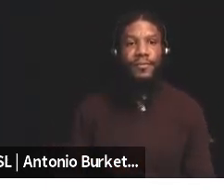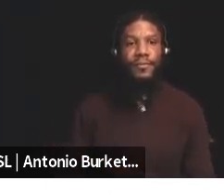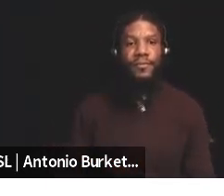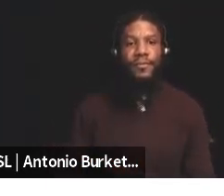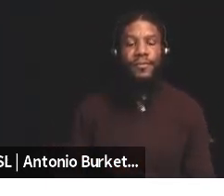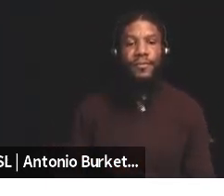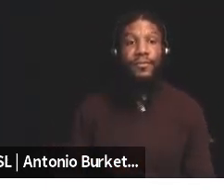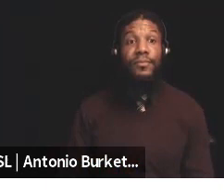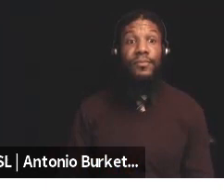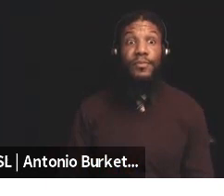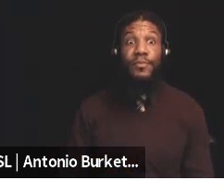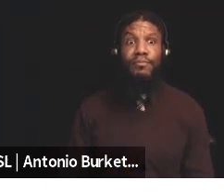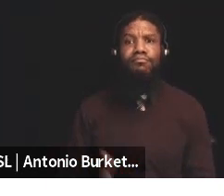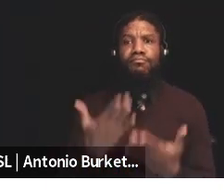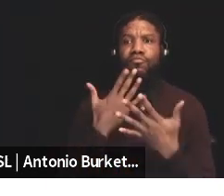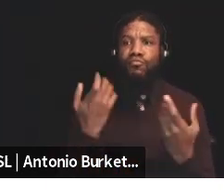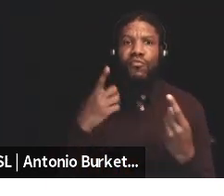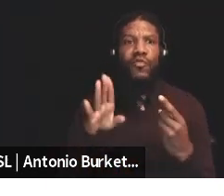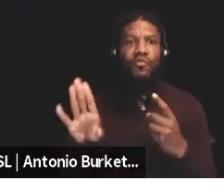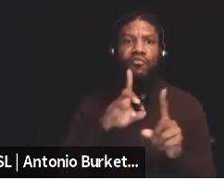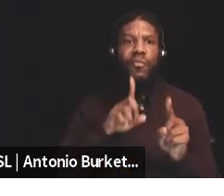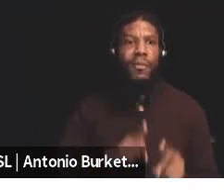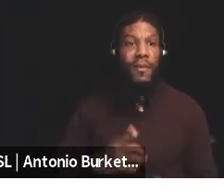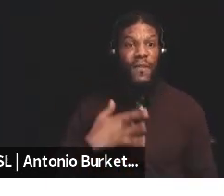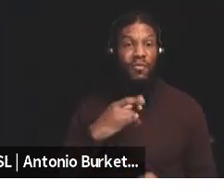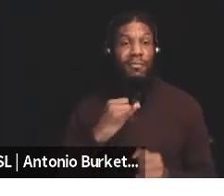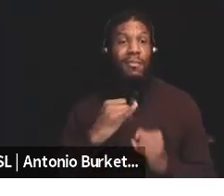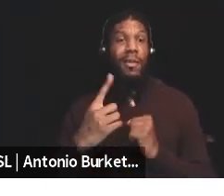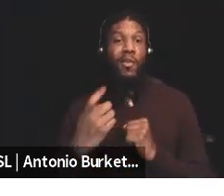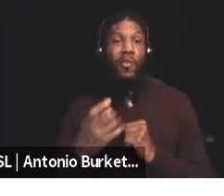Thanks so much for those responses. I think our last question is going to go to Megan